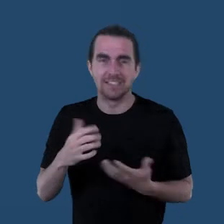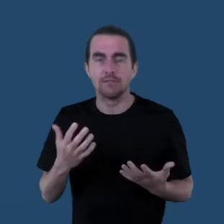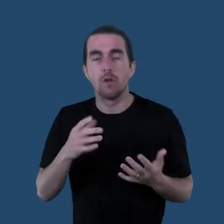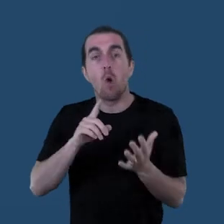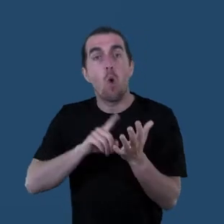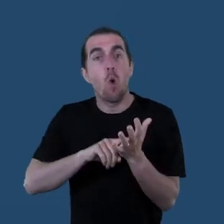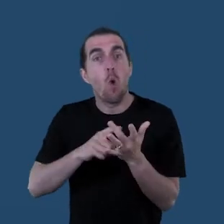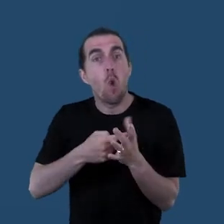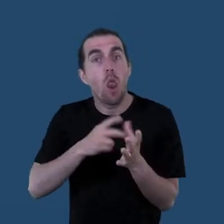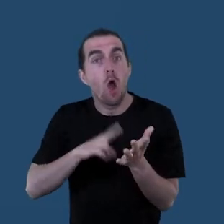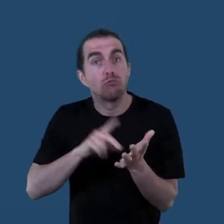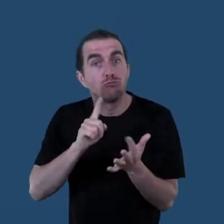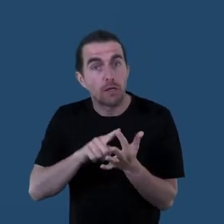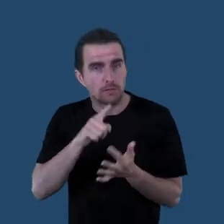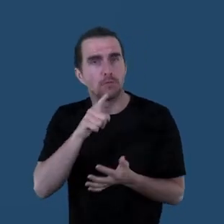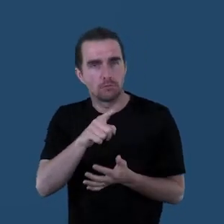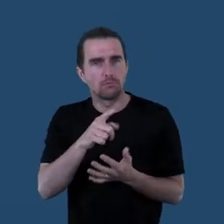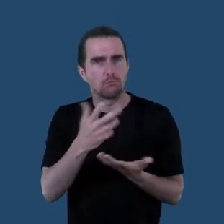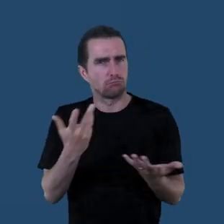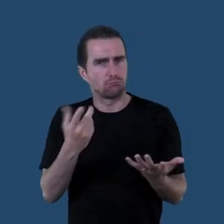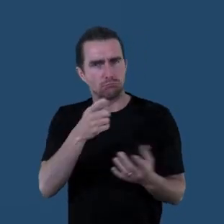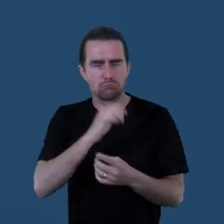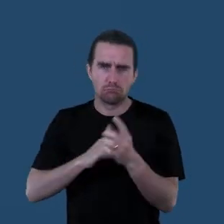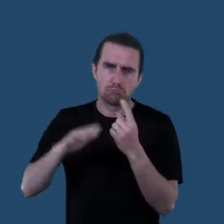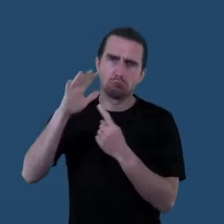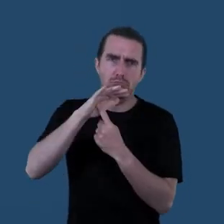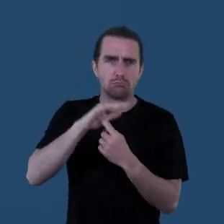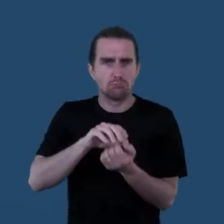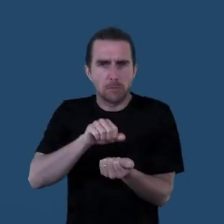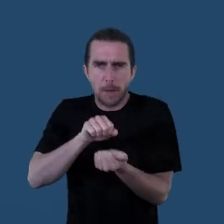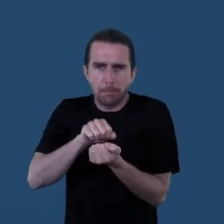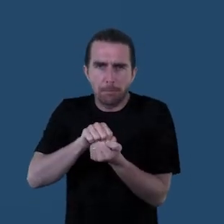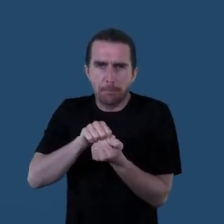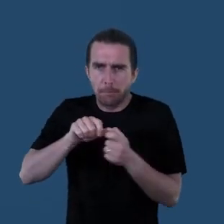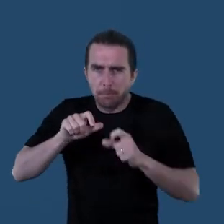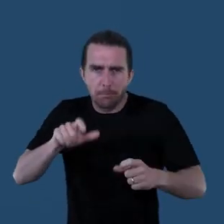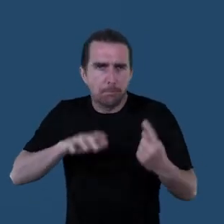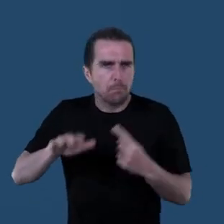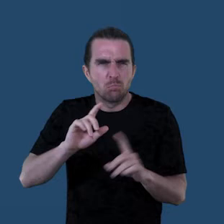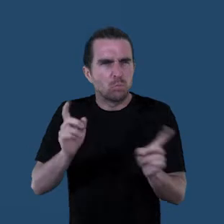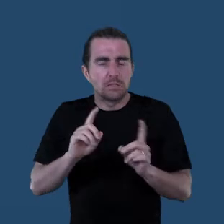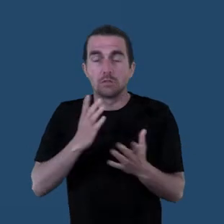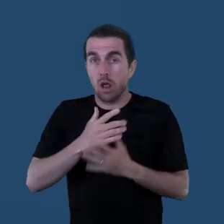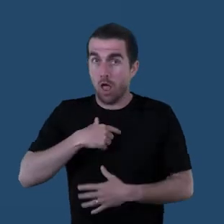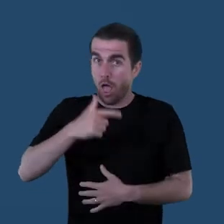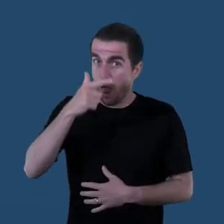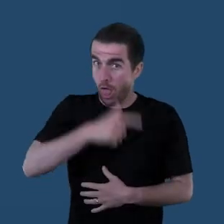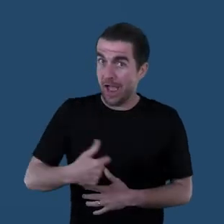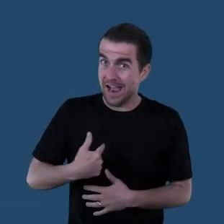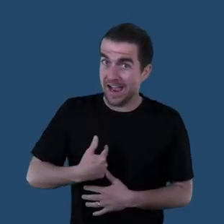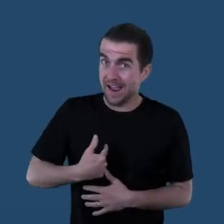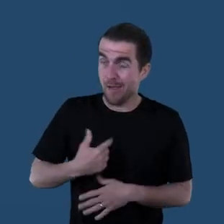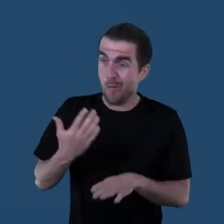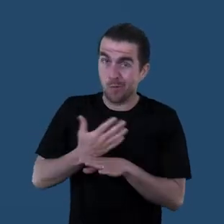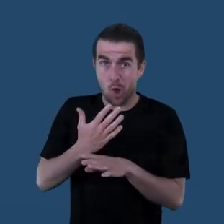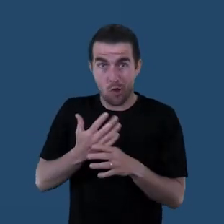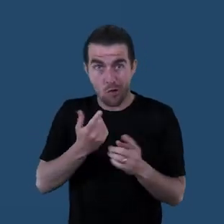And Lorraine, what about yourself, as Head of Conservation, what does that mean? Well, I have the fortunate job of looking after the collections